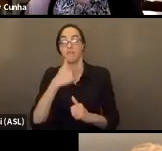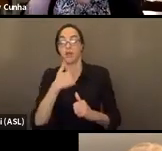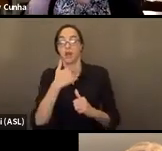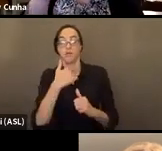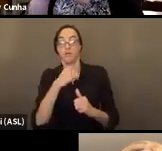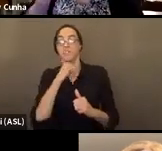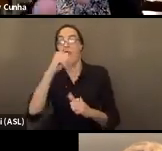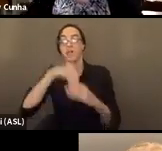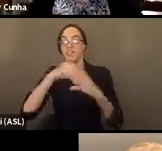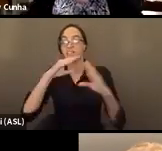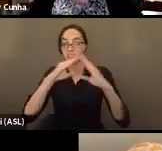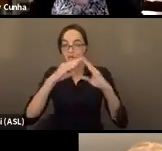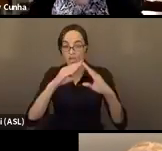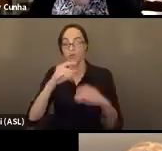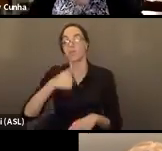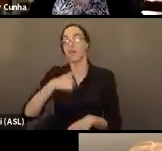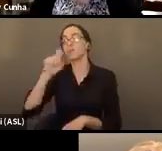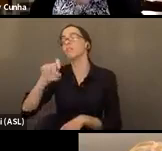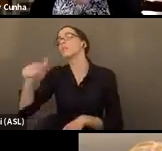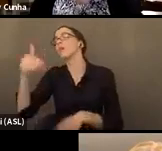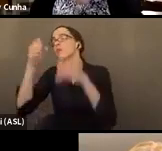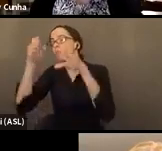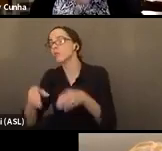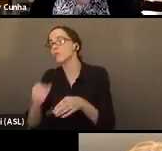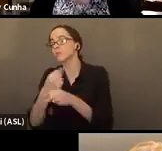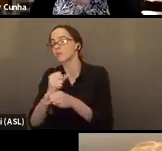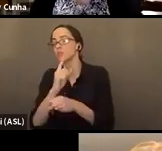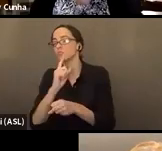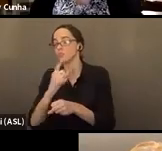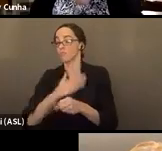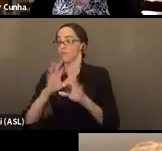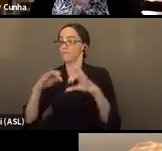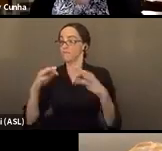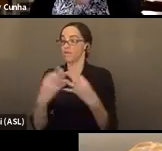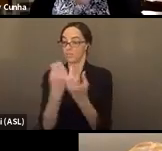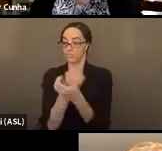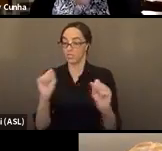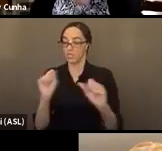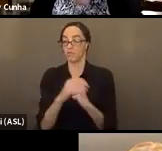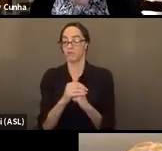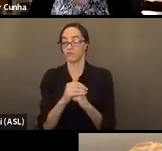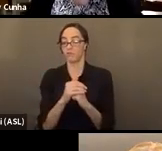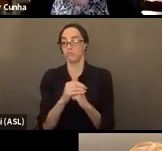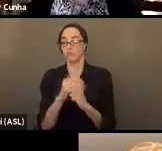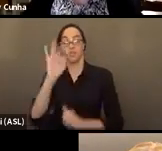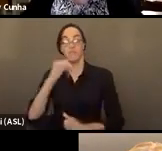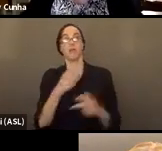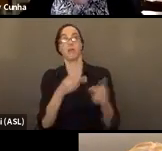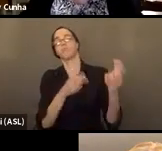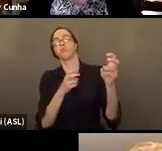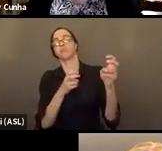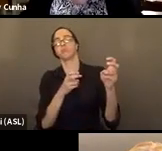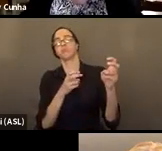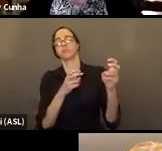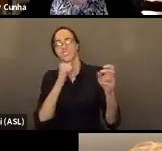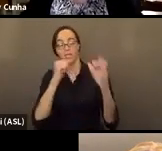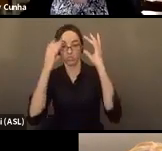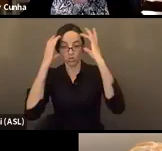or if i'm incapacitated for any reason having backup plans that i can contact is just a safer